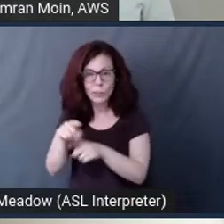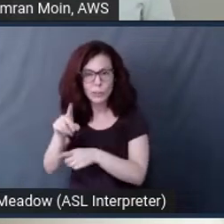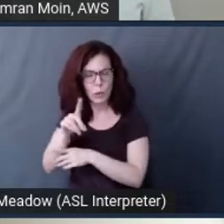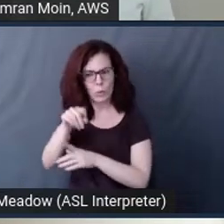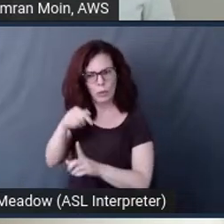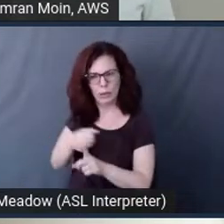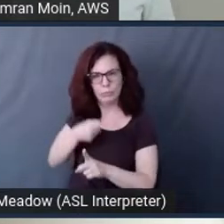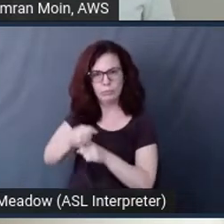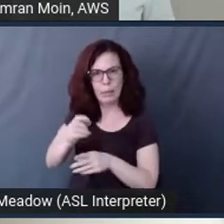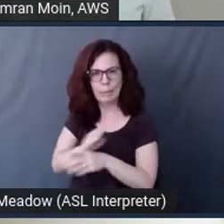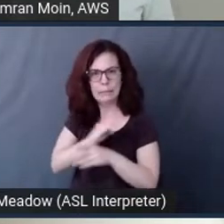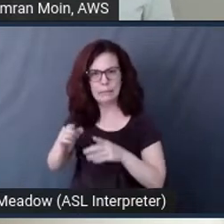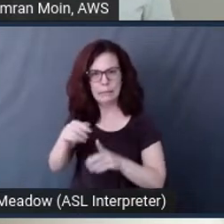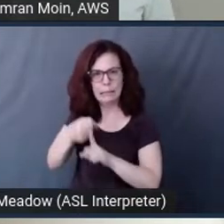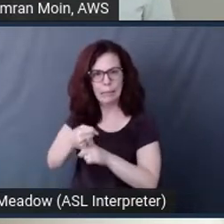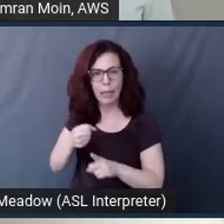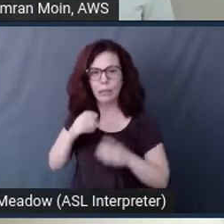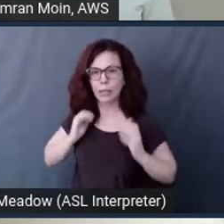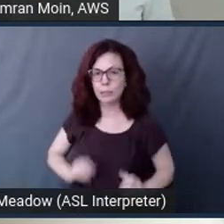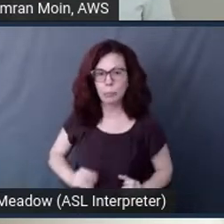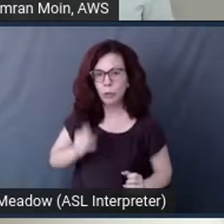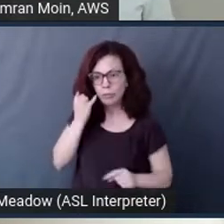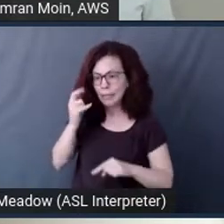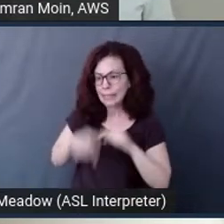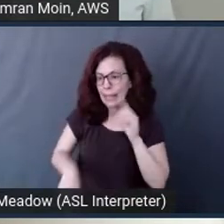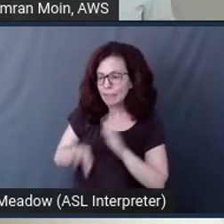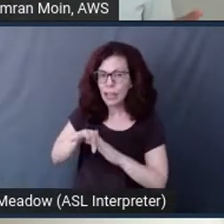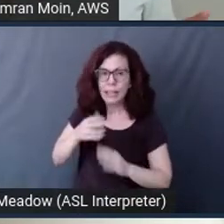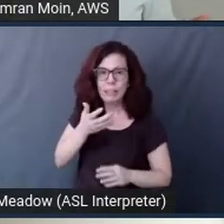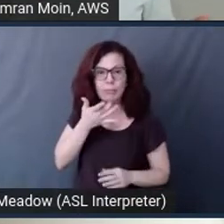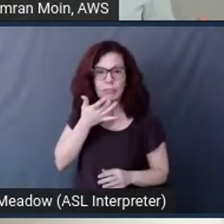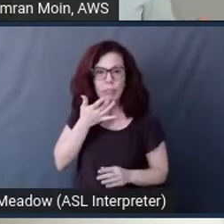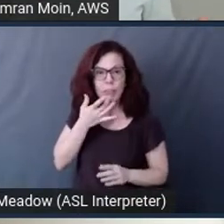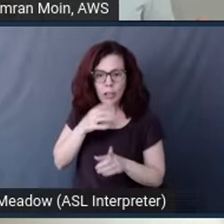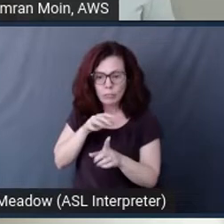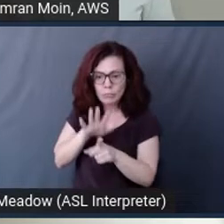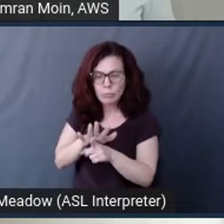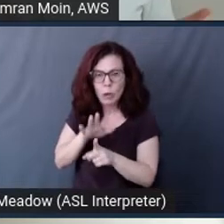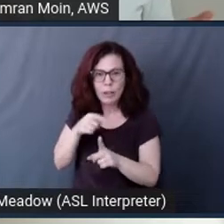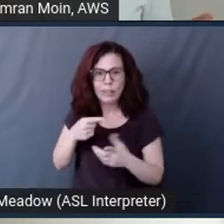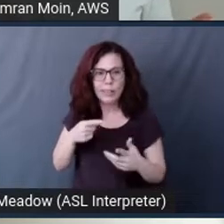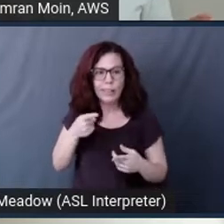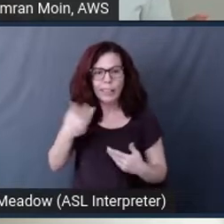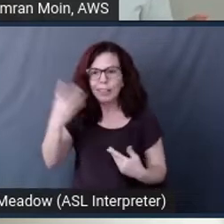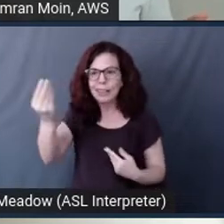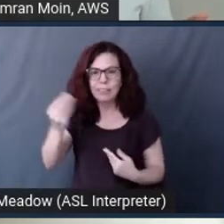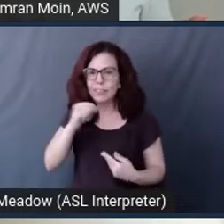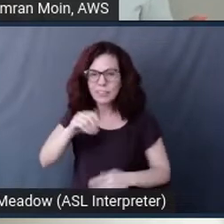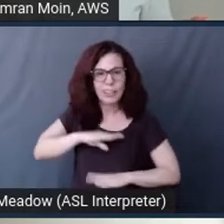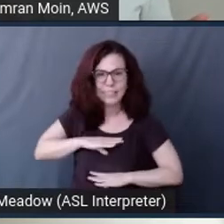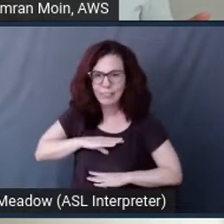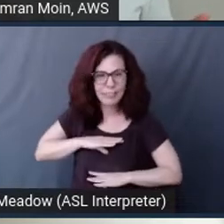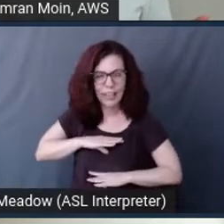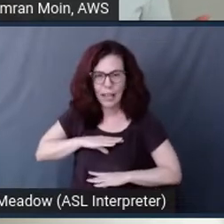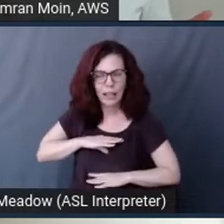where customers cannot find their favorite product to purchase, they leave dissatisfied, and it also results in potential loss of revenue.